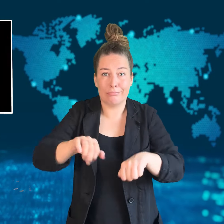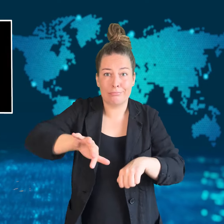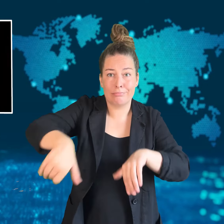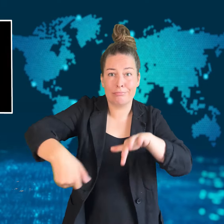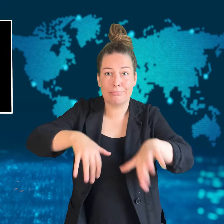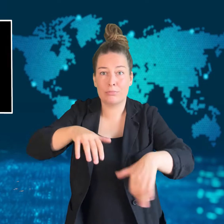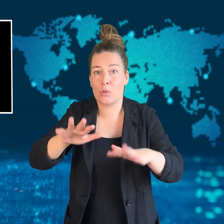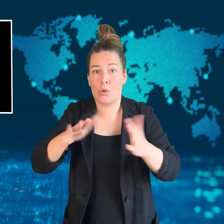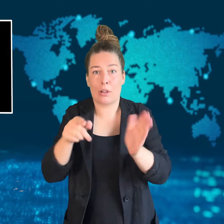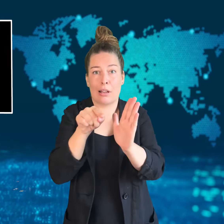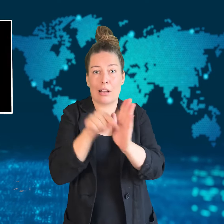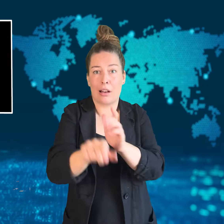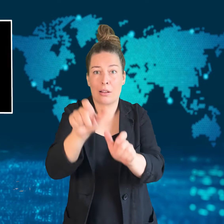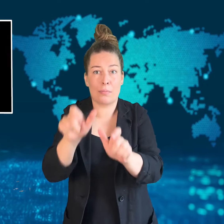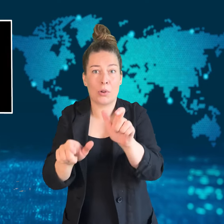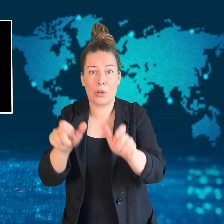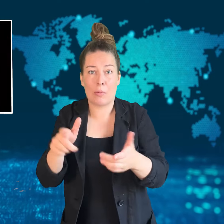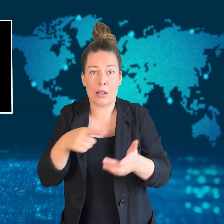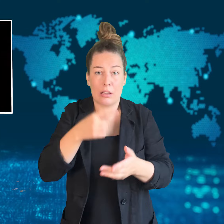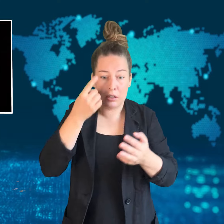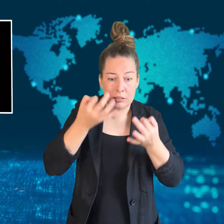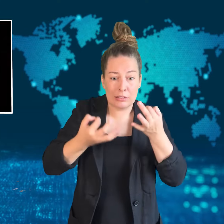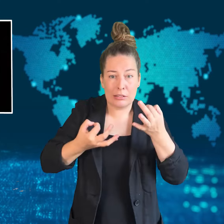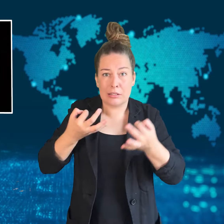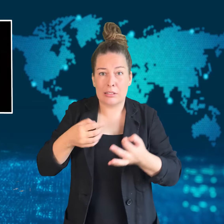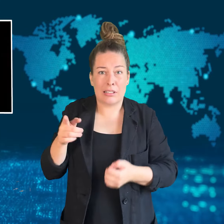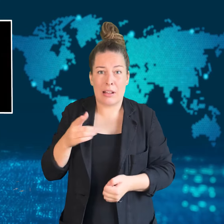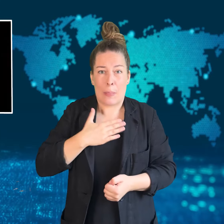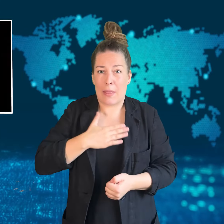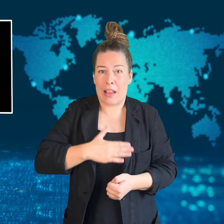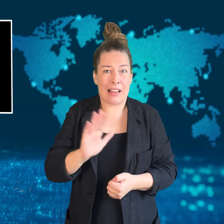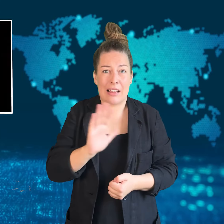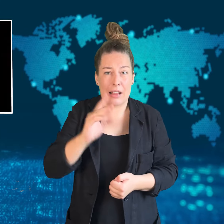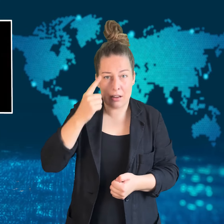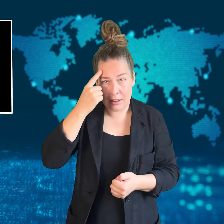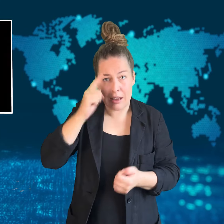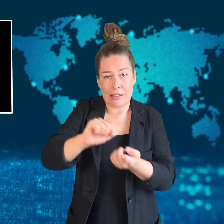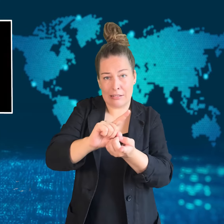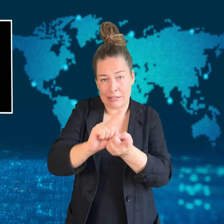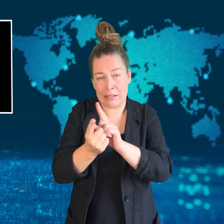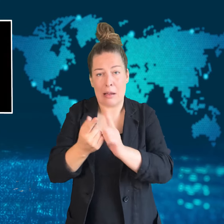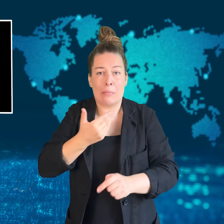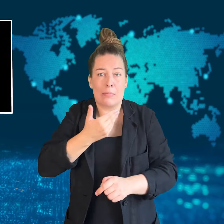Instead, he considered selling his kidney.